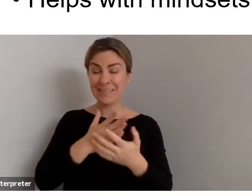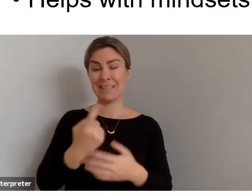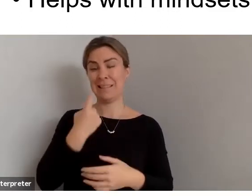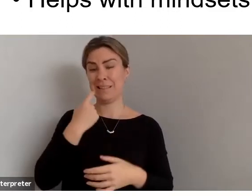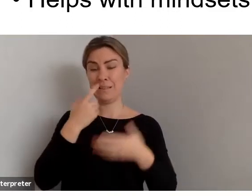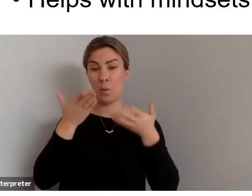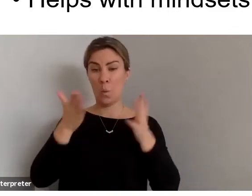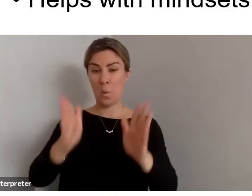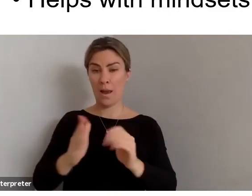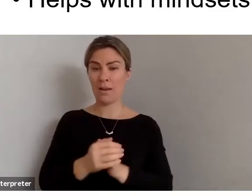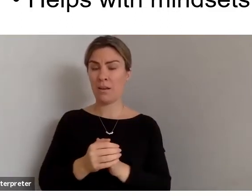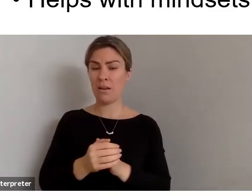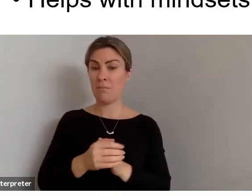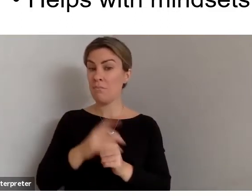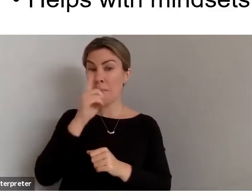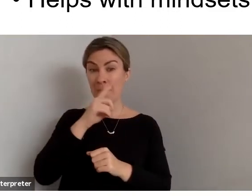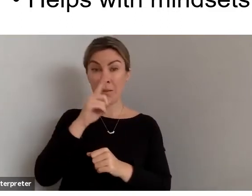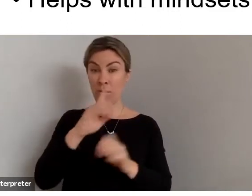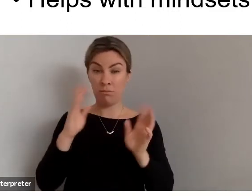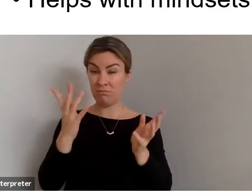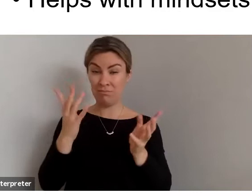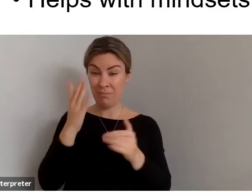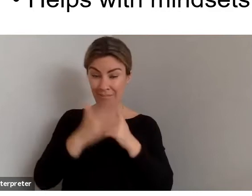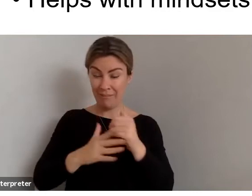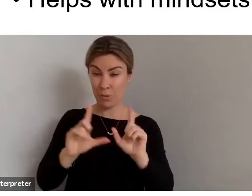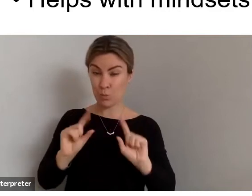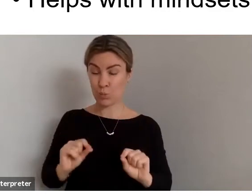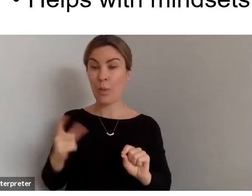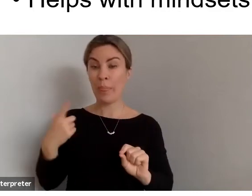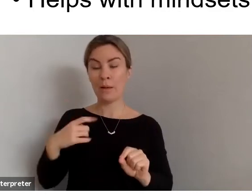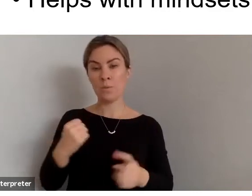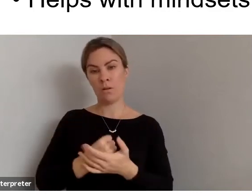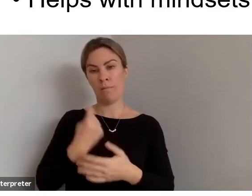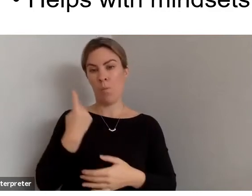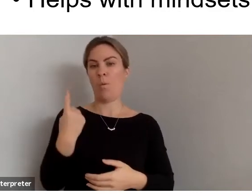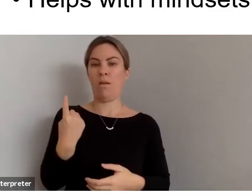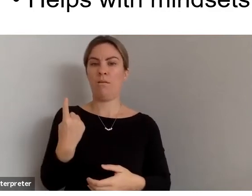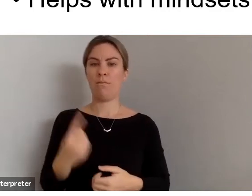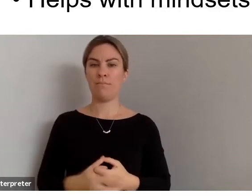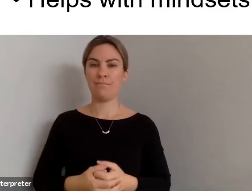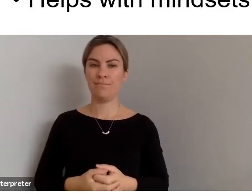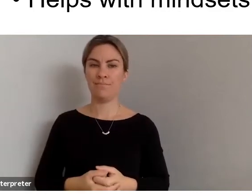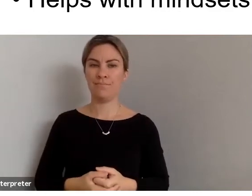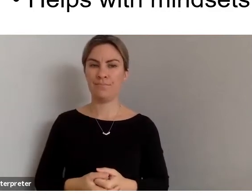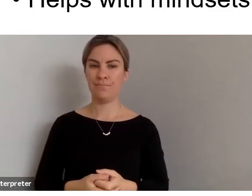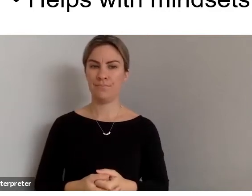As our little friend – whatever's name is, the guy from Transformers